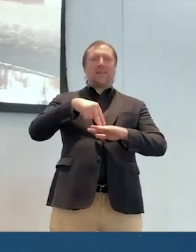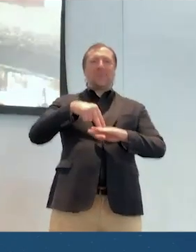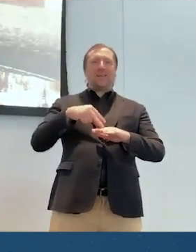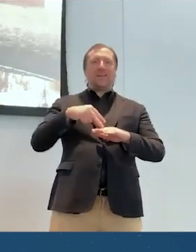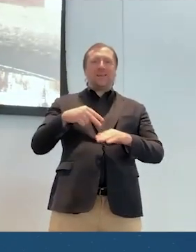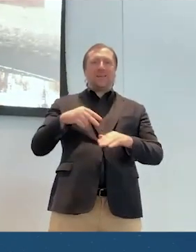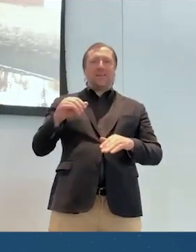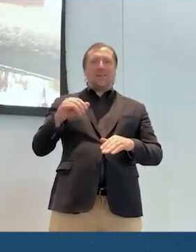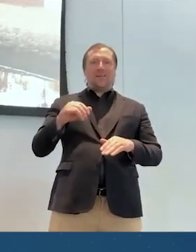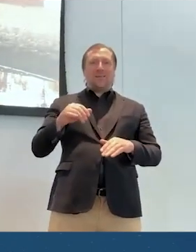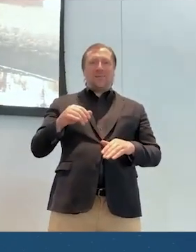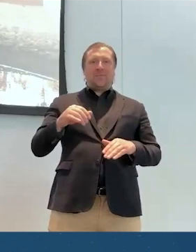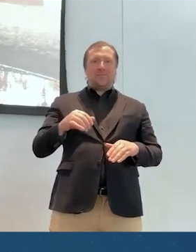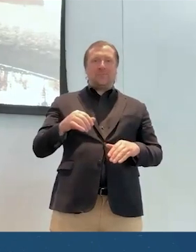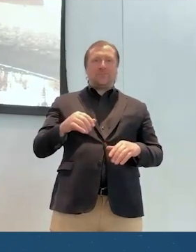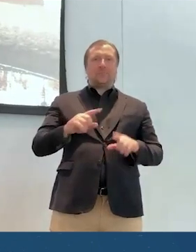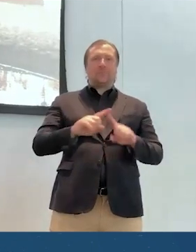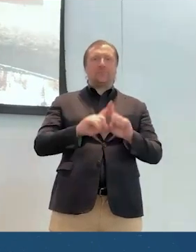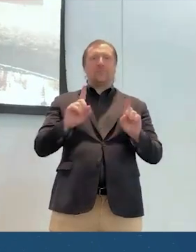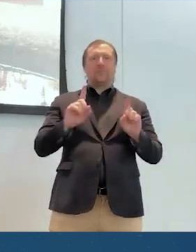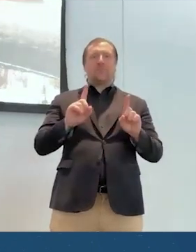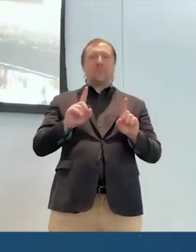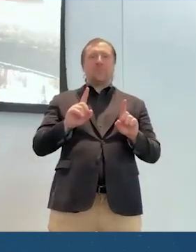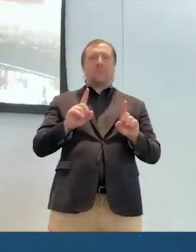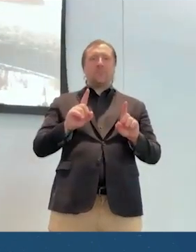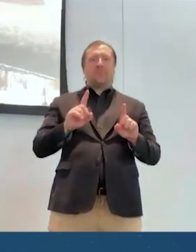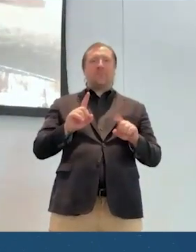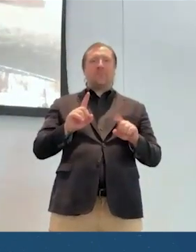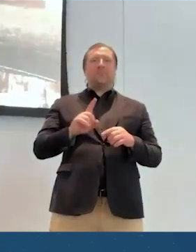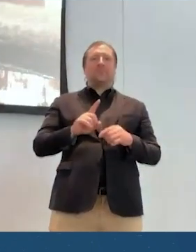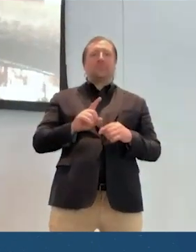However, I believe VR has immense potential,